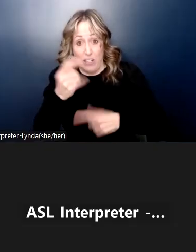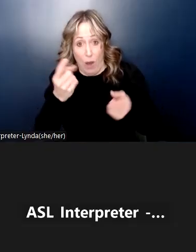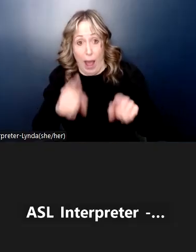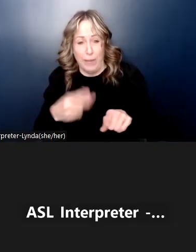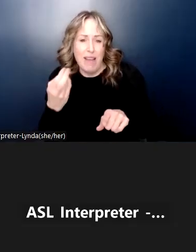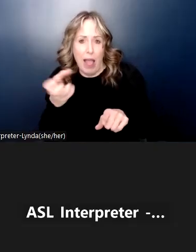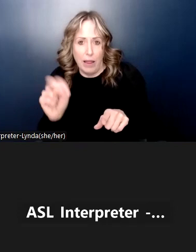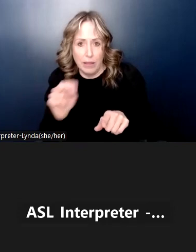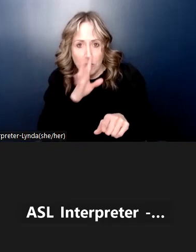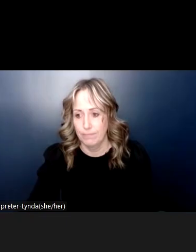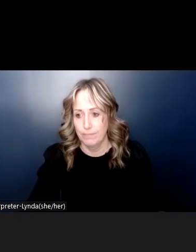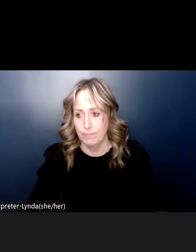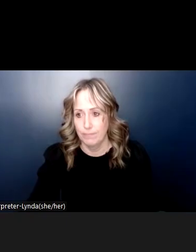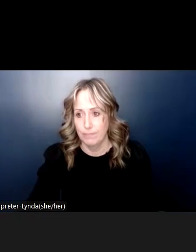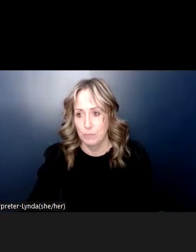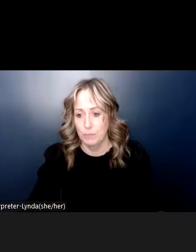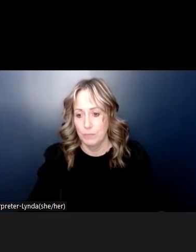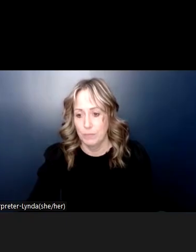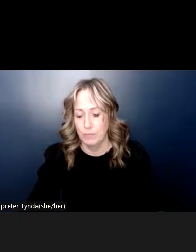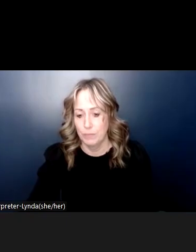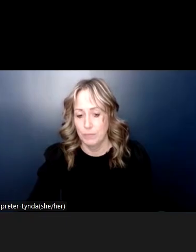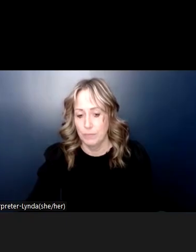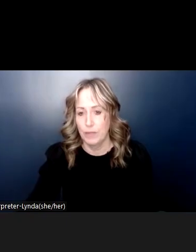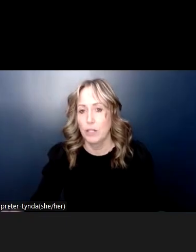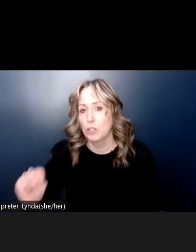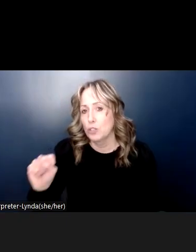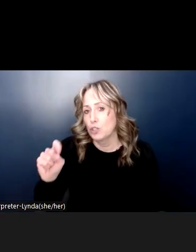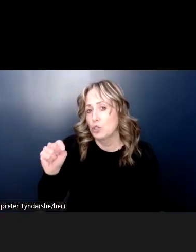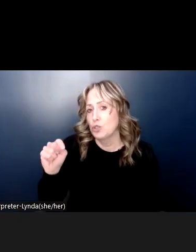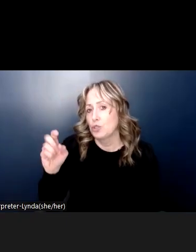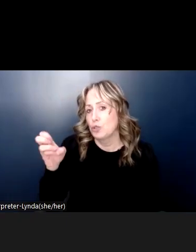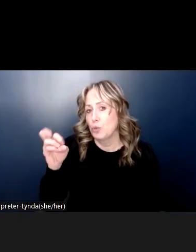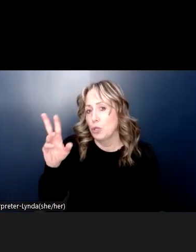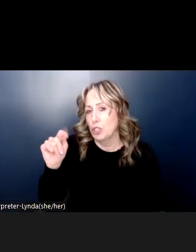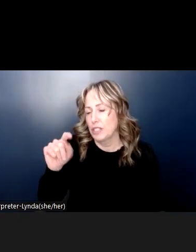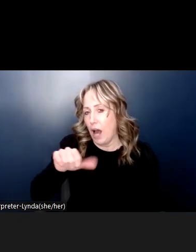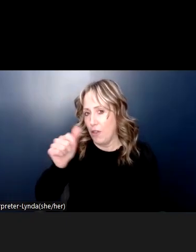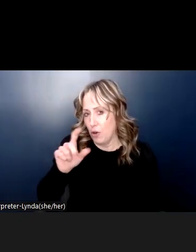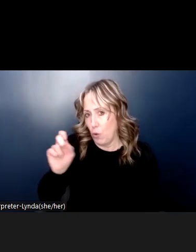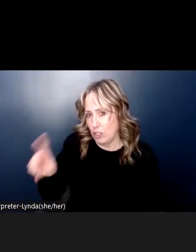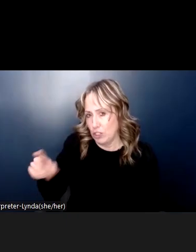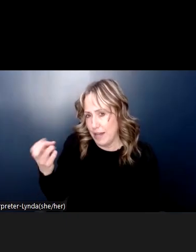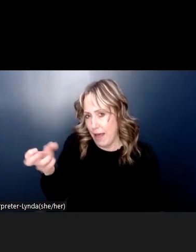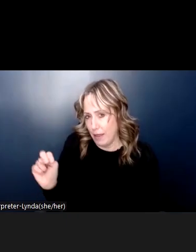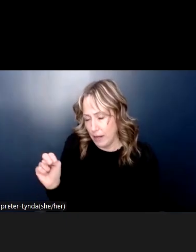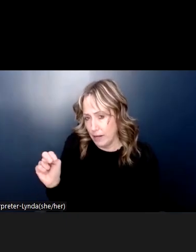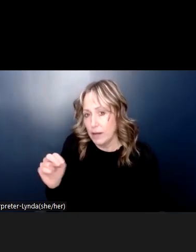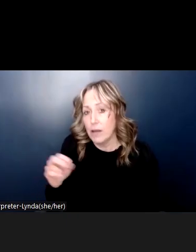if you check your work list and then, another one for you, Helen, will we know by Monday if the sponsors have approved